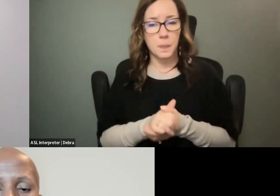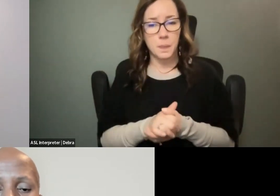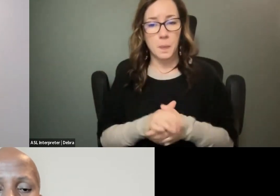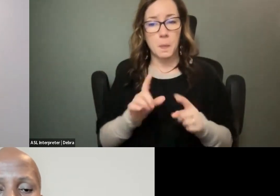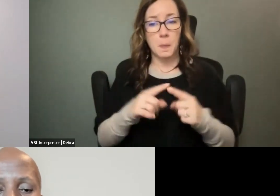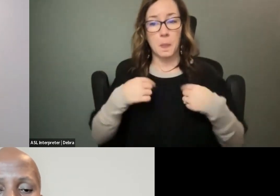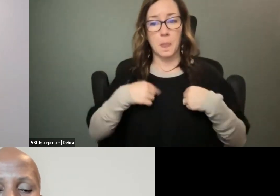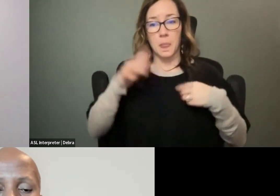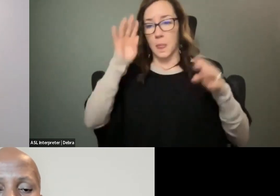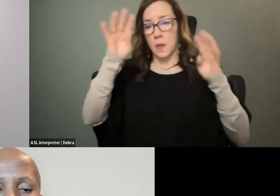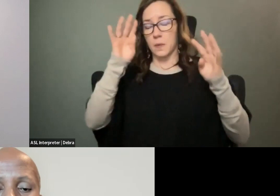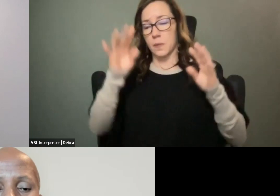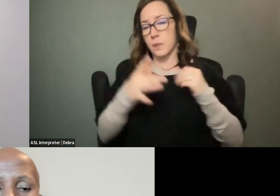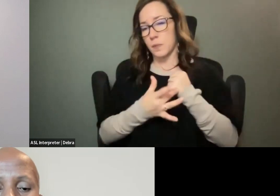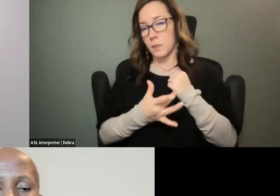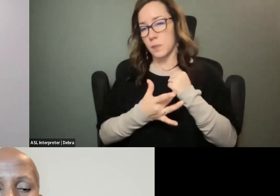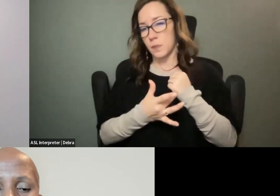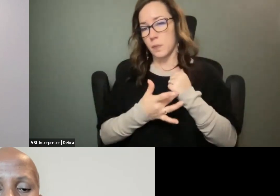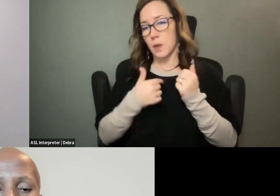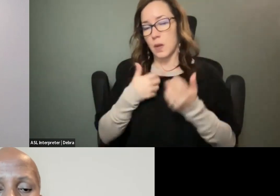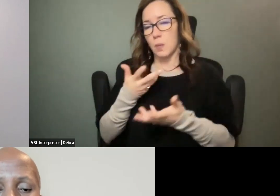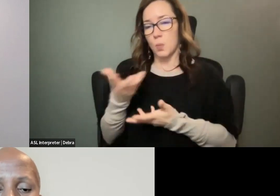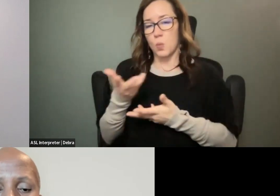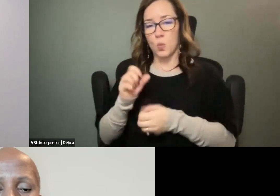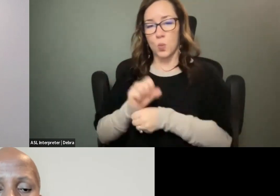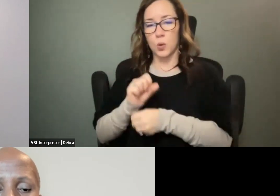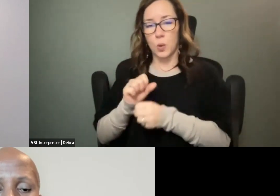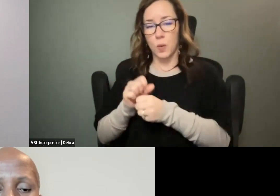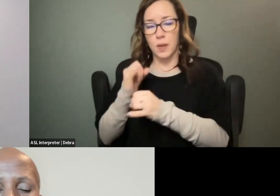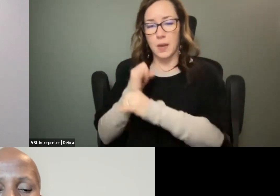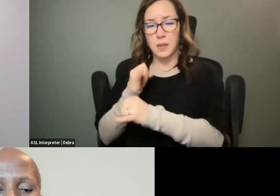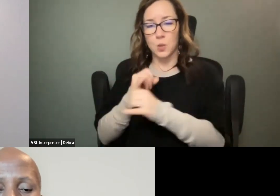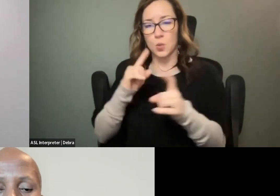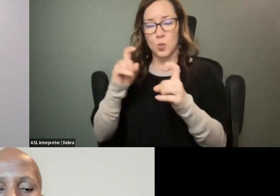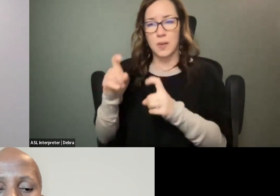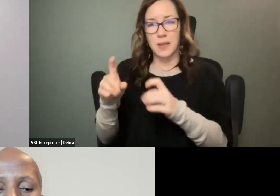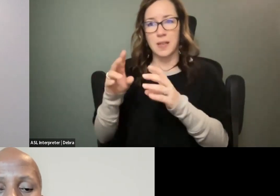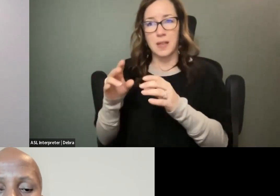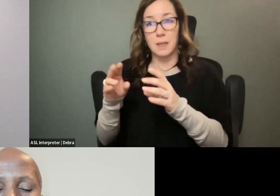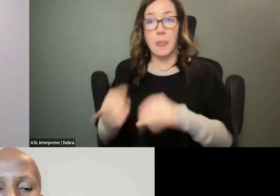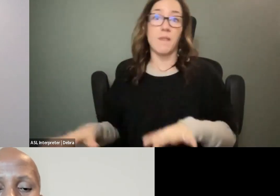invented this technology and I'm working with NCSU and another institution to test in